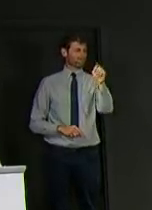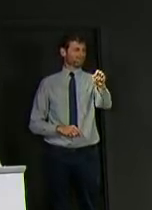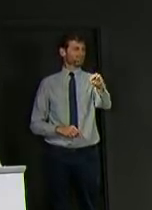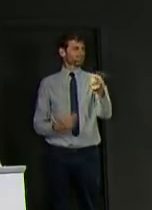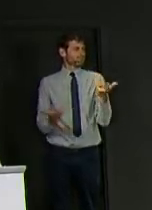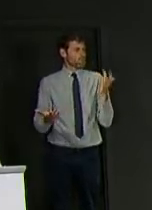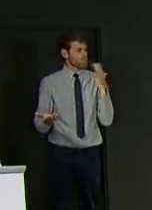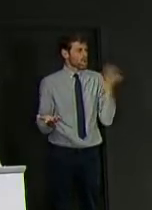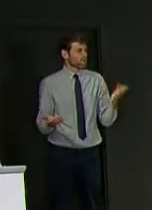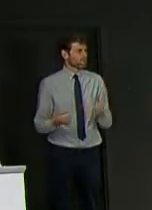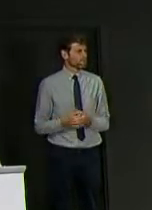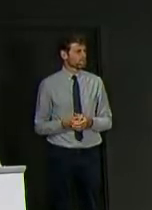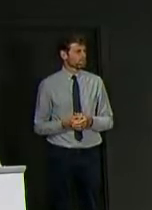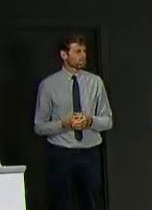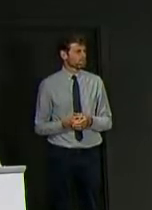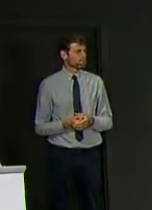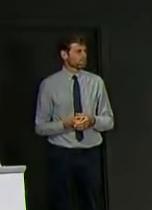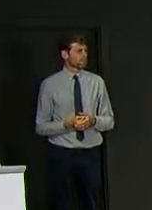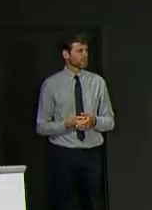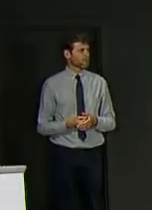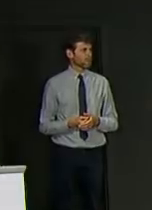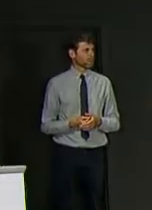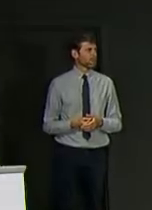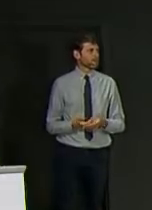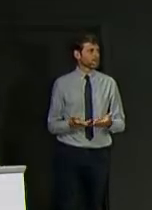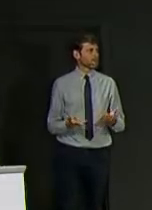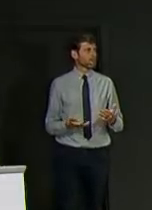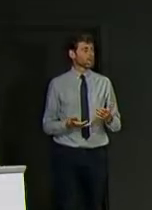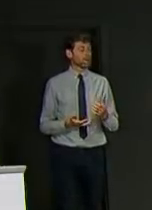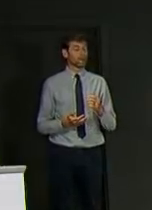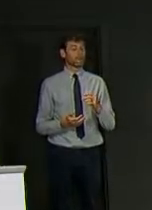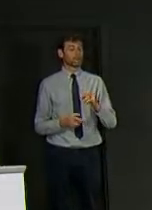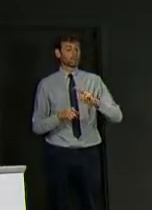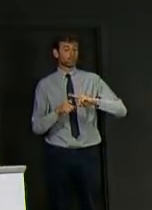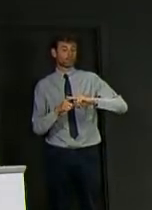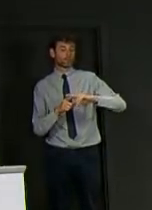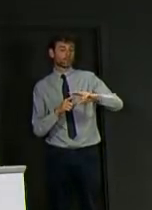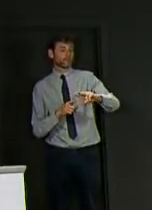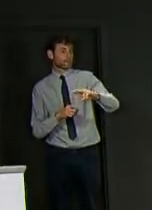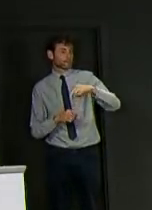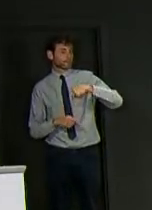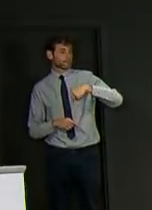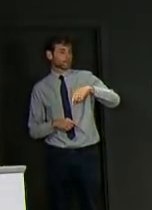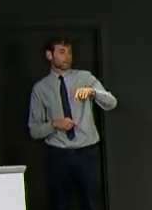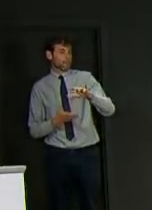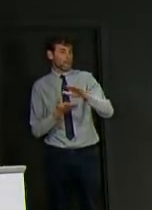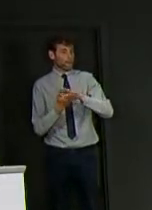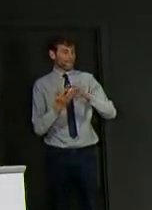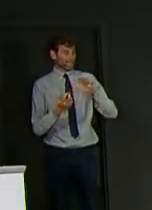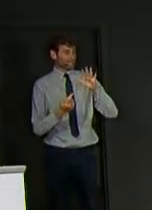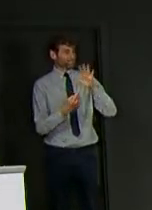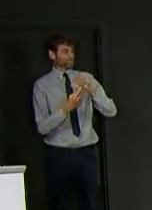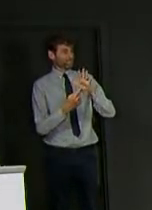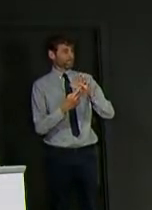stage now? And also, could the next fortnight be the most pivotal and most critical period